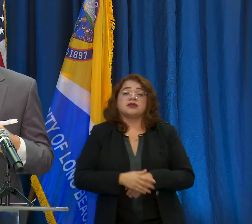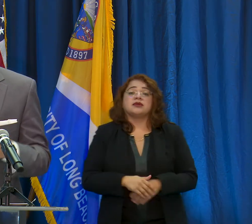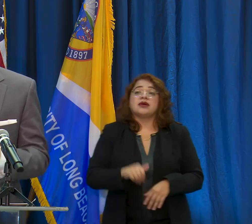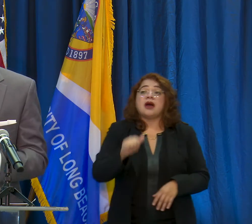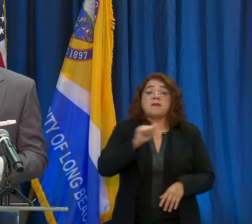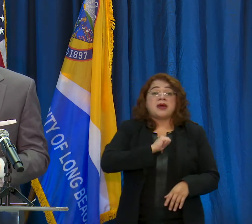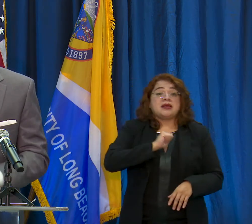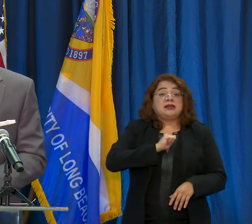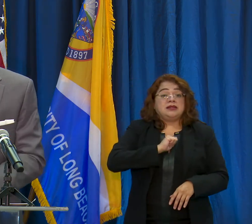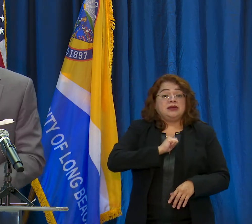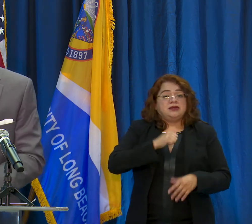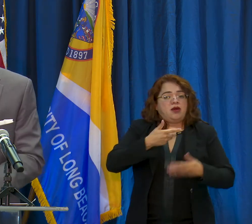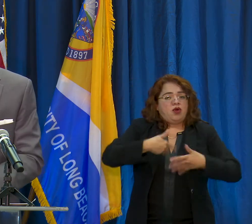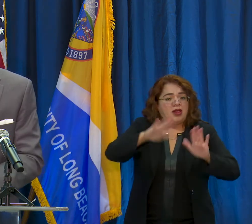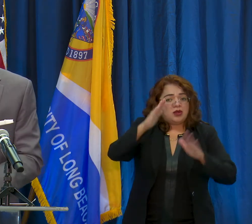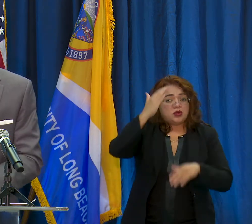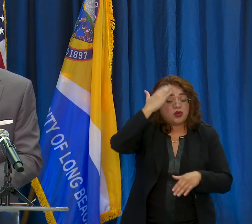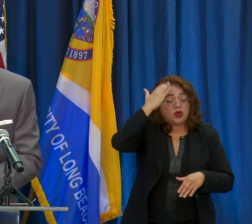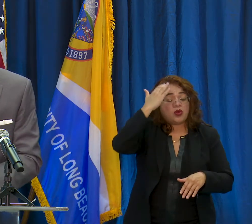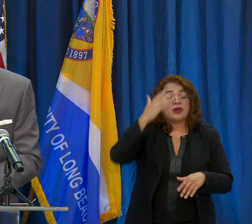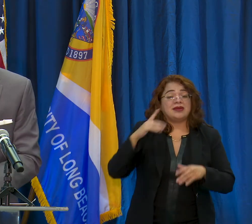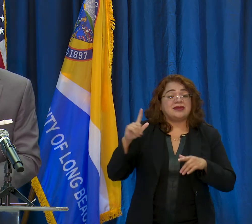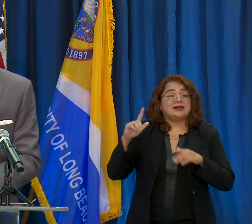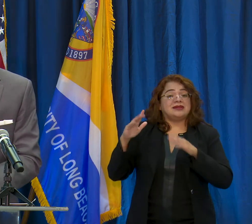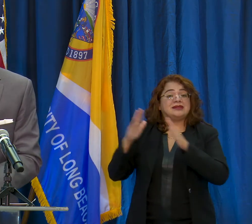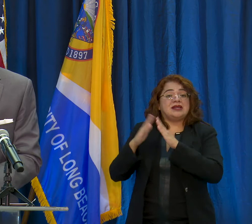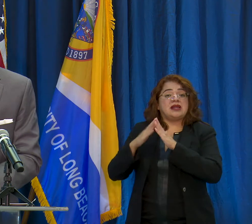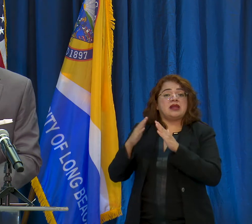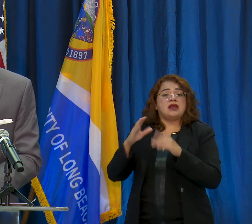is that the Council has also approved over $6 million